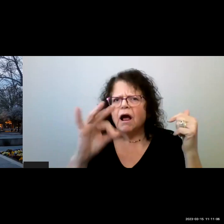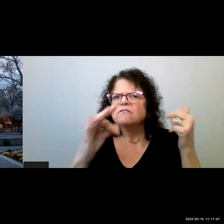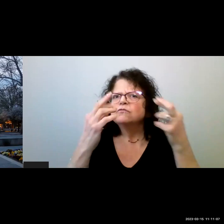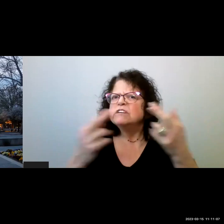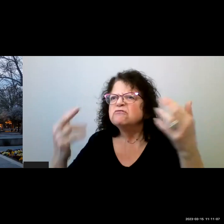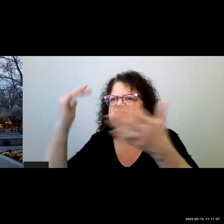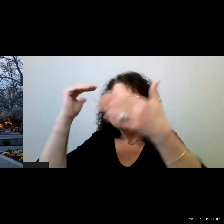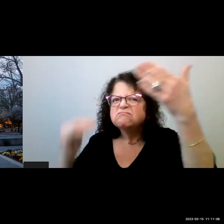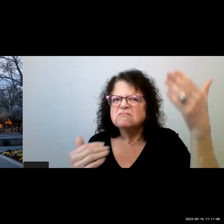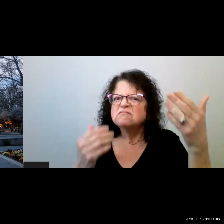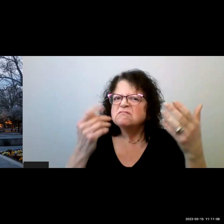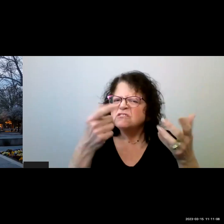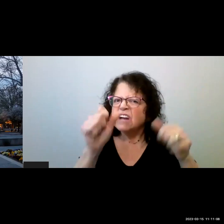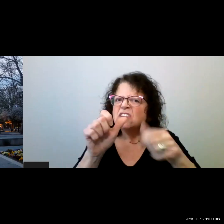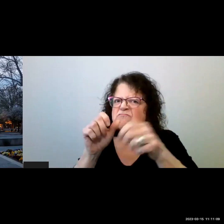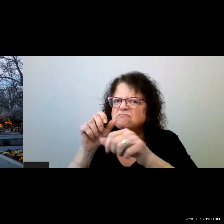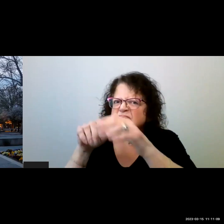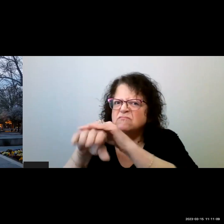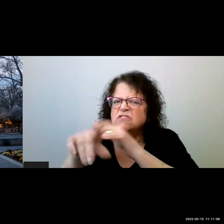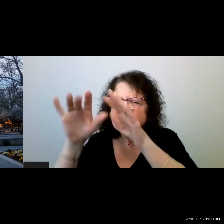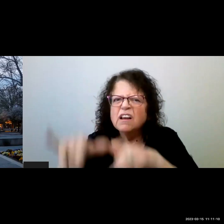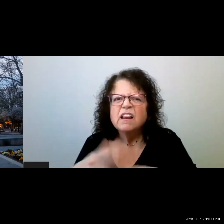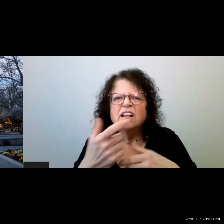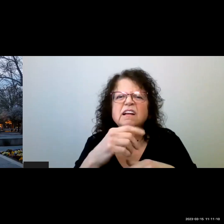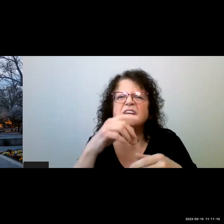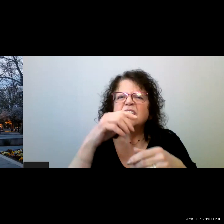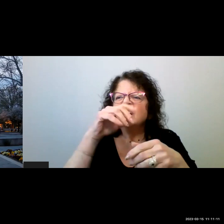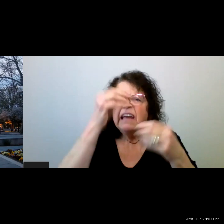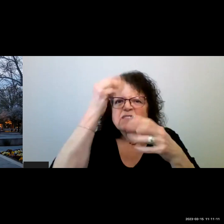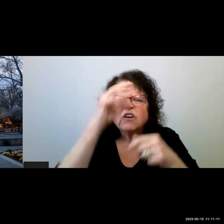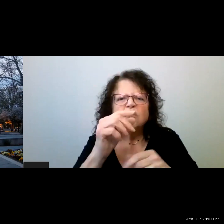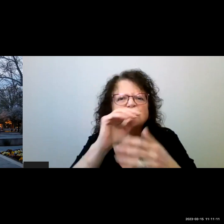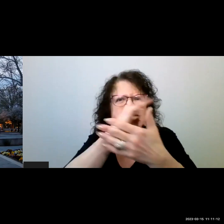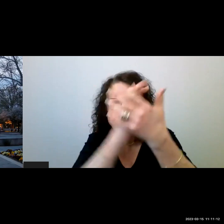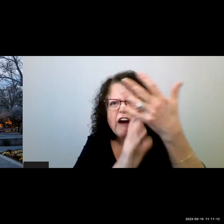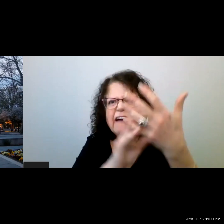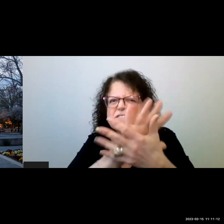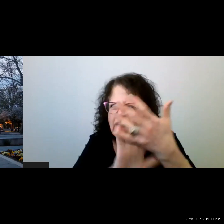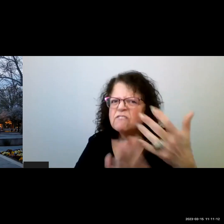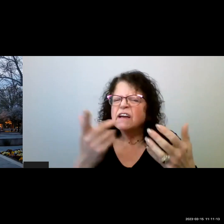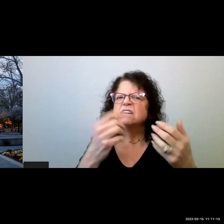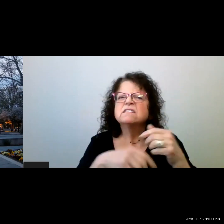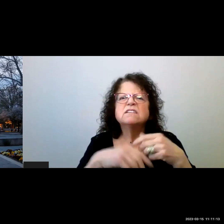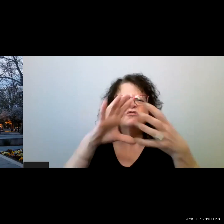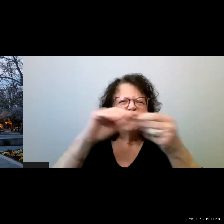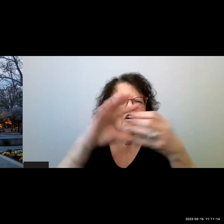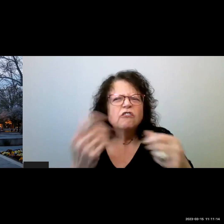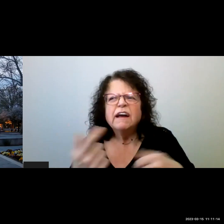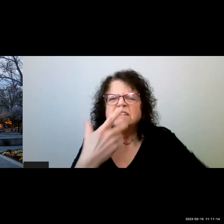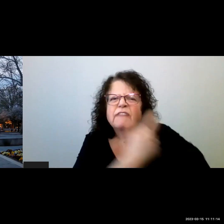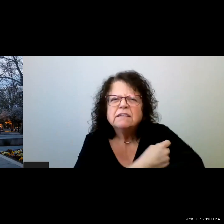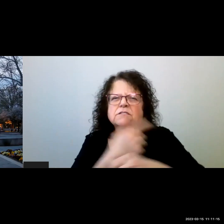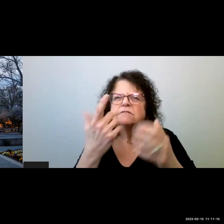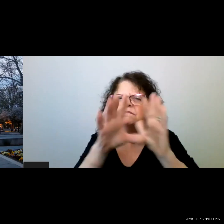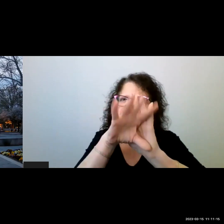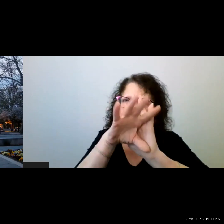as kind of fact sheets, infographics, social stories, vaccination videos, and webinars. Most of